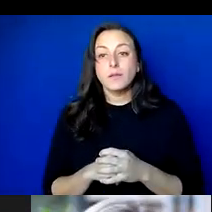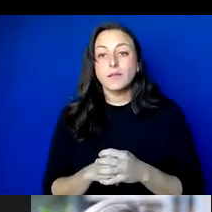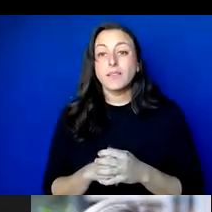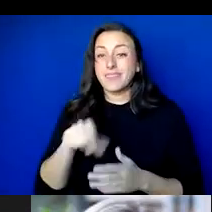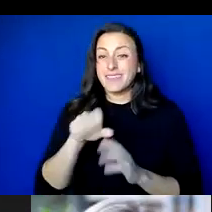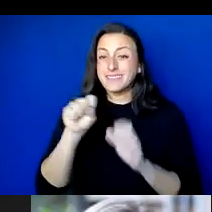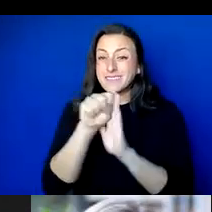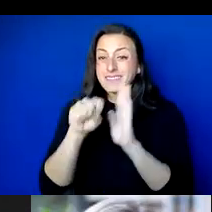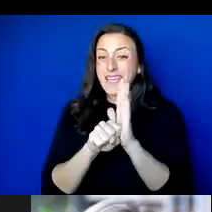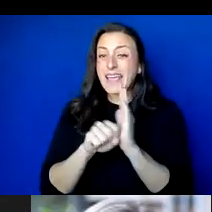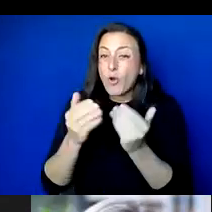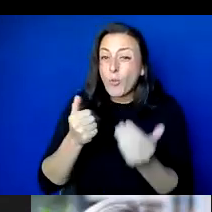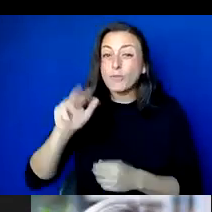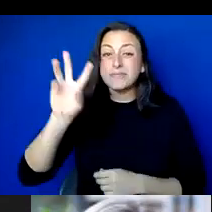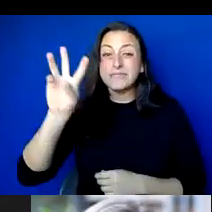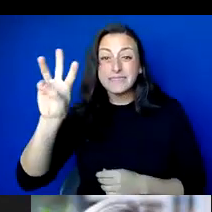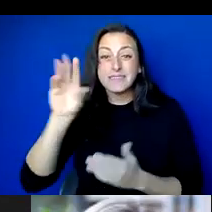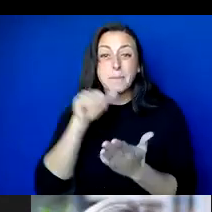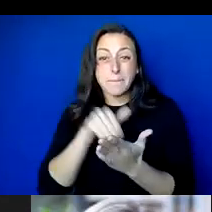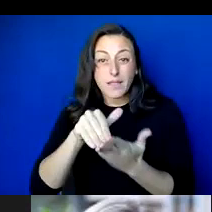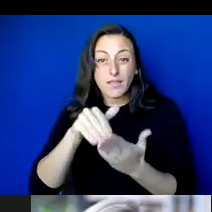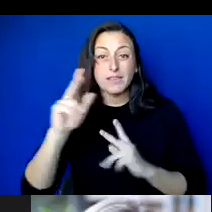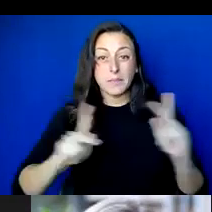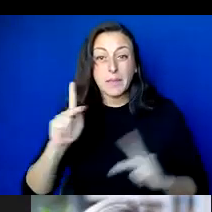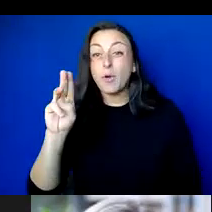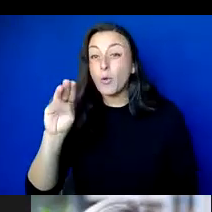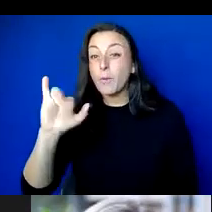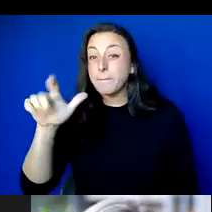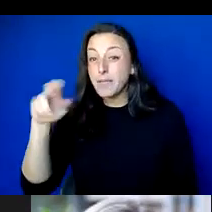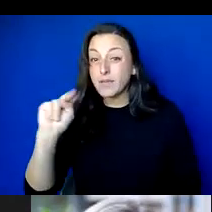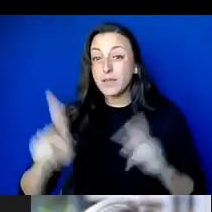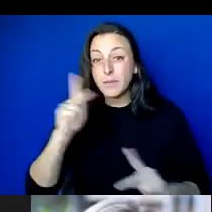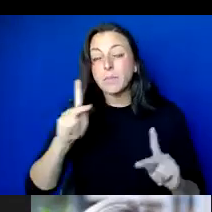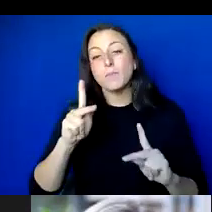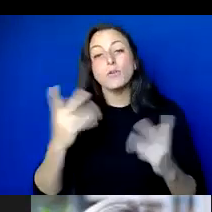to take some time before we can expand access to the general public. Next slide please.